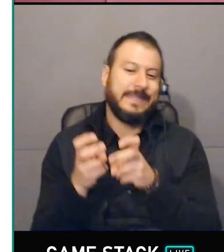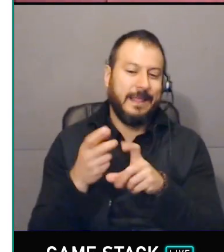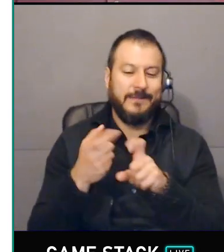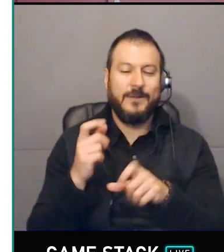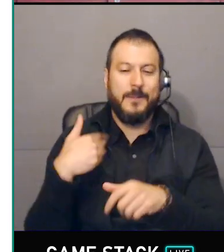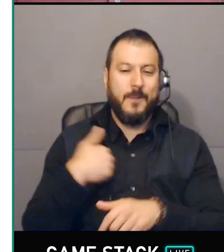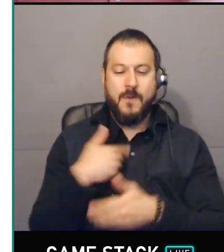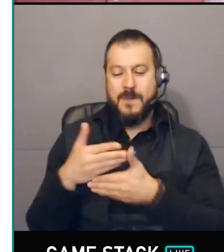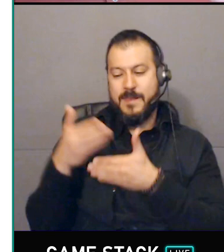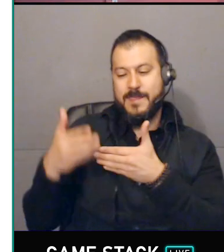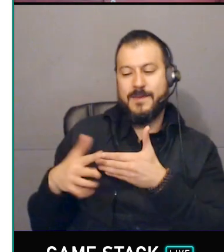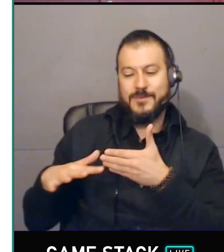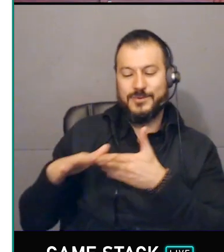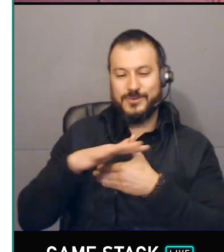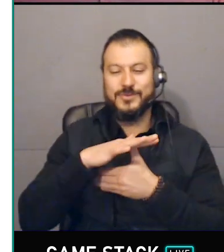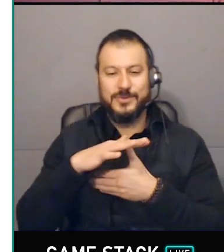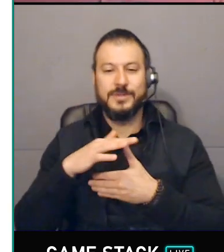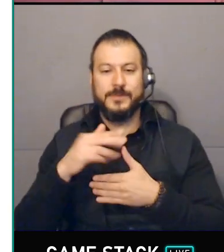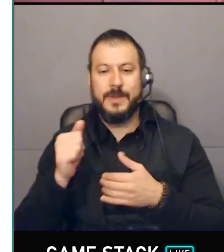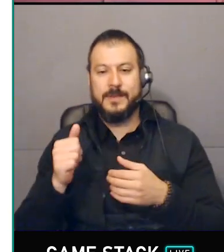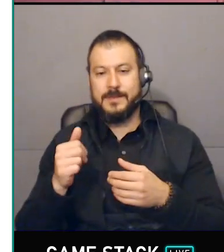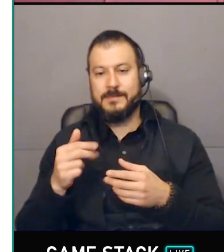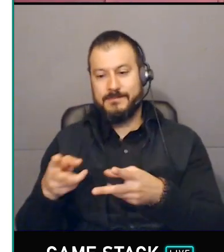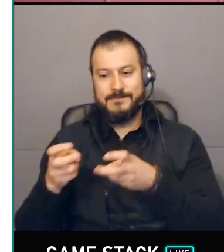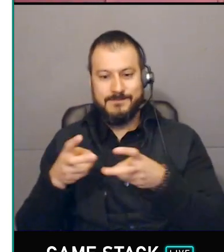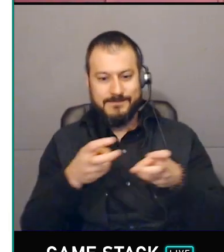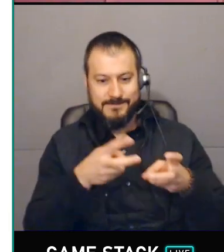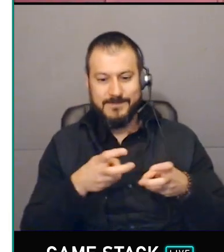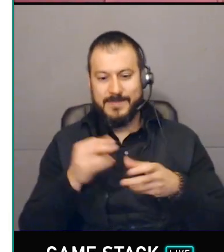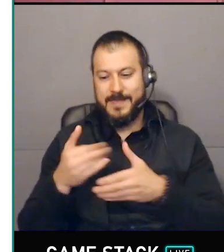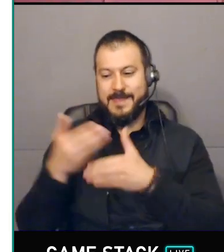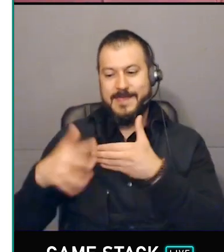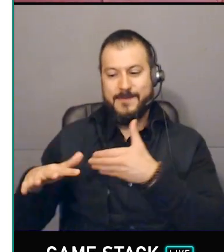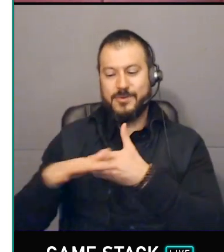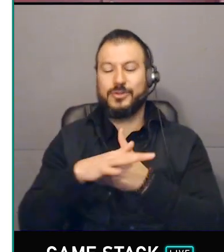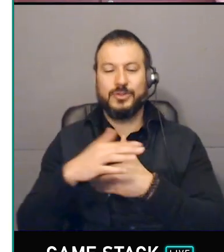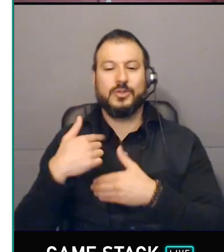So by leveraging the information from our spatial and temporal neighbors,